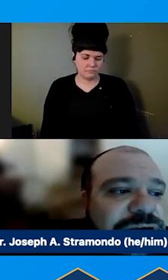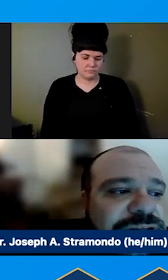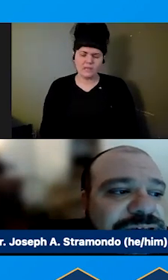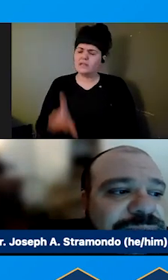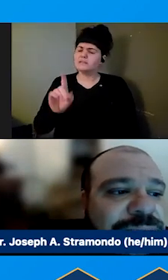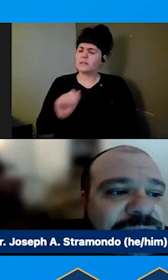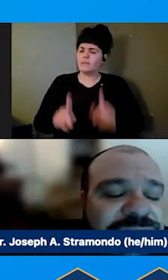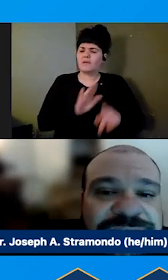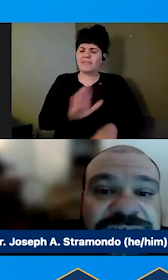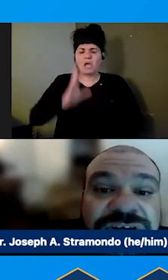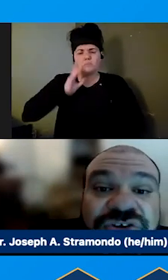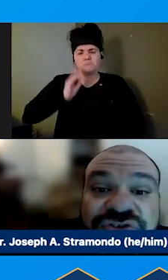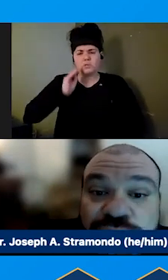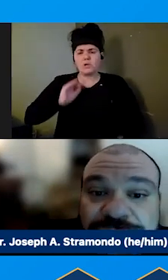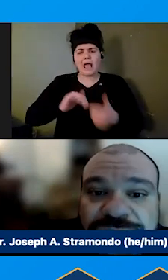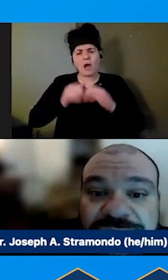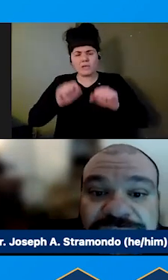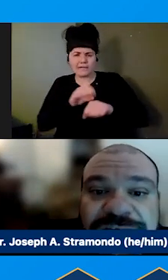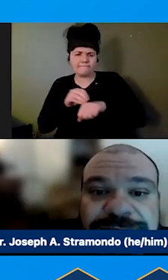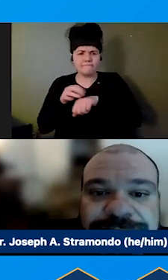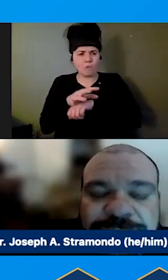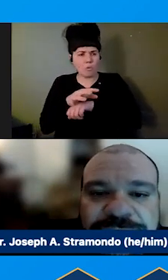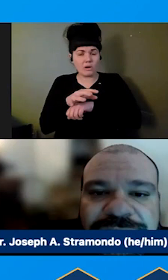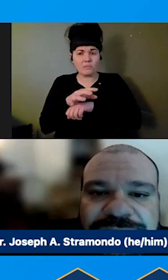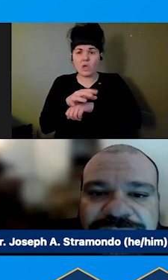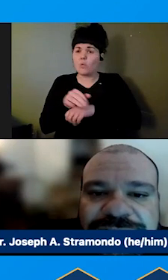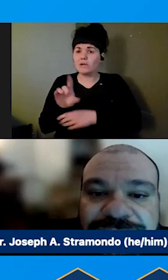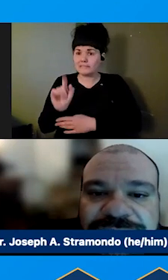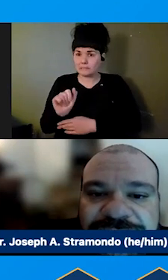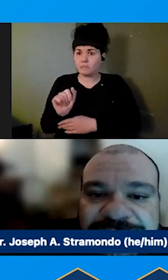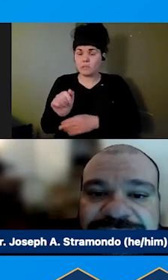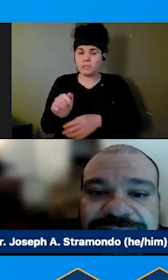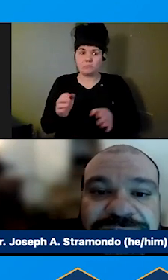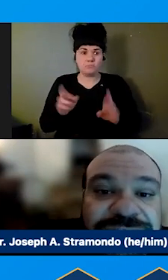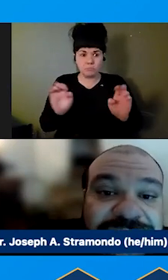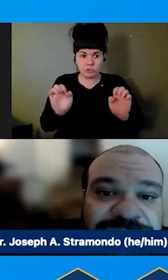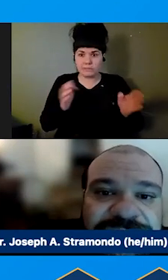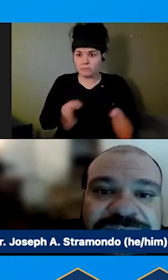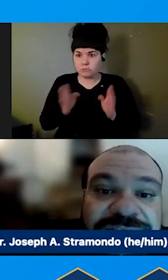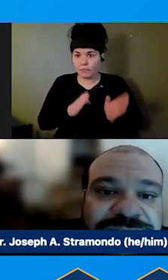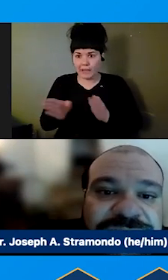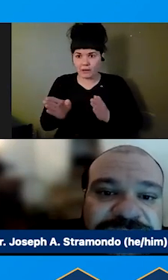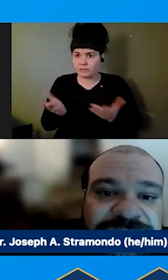emergency preparedness policy should look like. Okay. And so looking at sort of the everyday